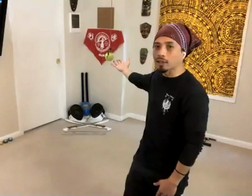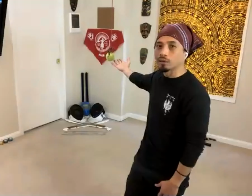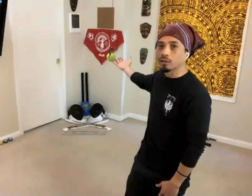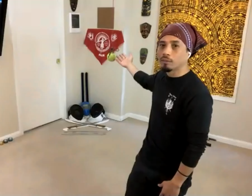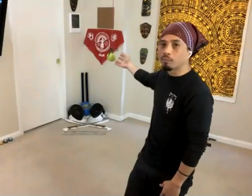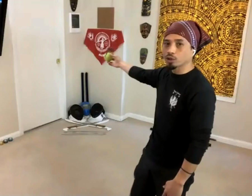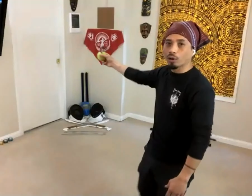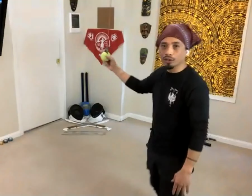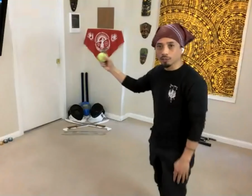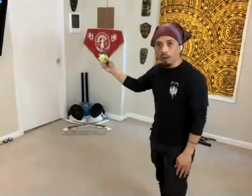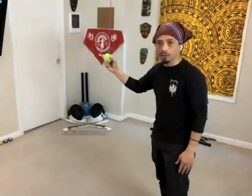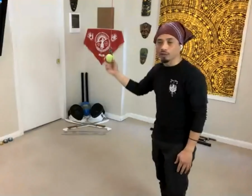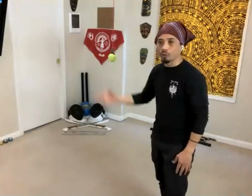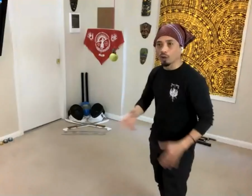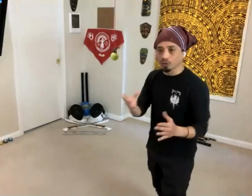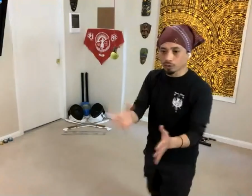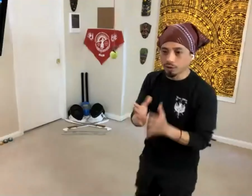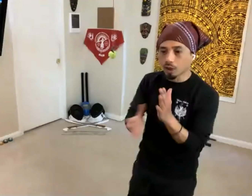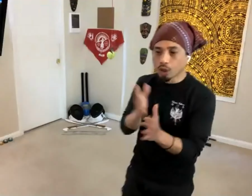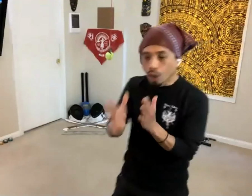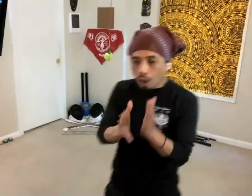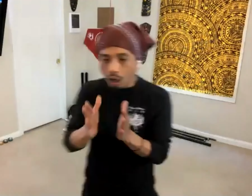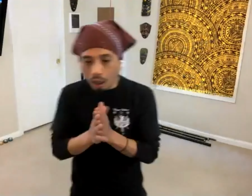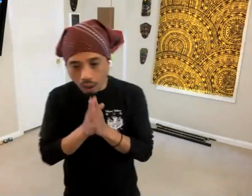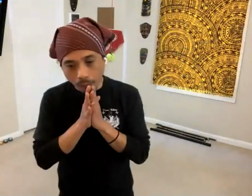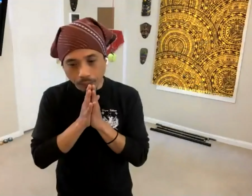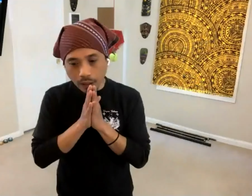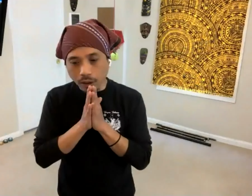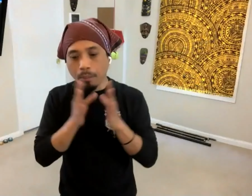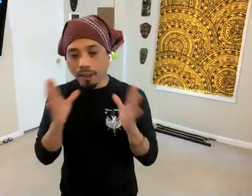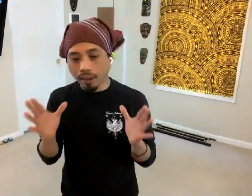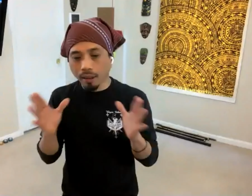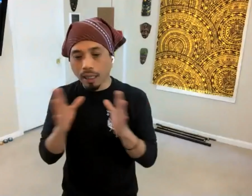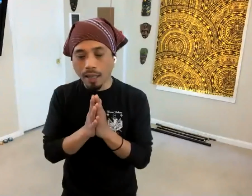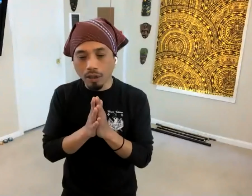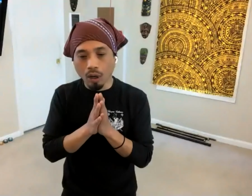WE HONOR IT EVEN THOUGH MARTIAL ARTS IS PRACTICAL, WE NOTICE